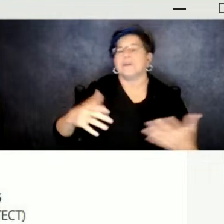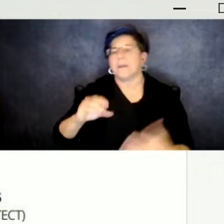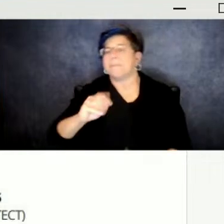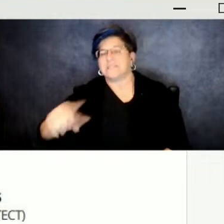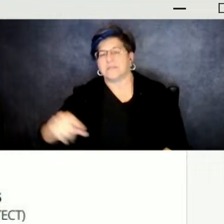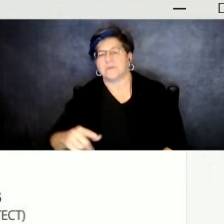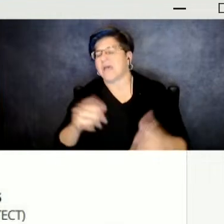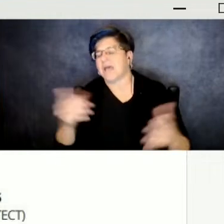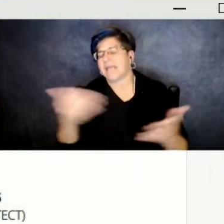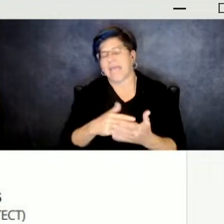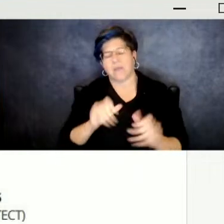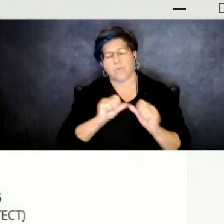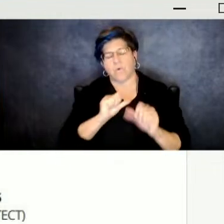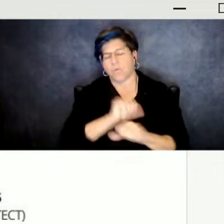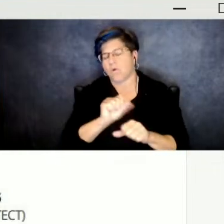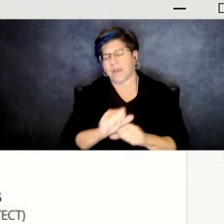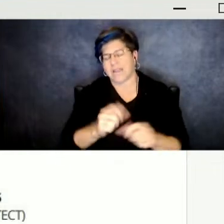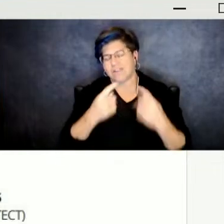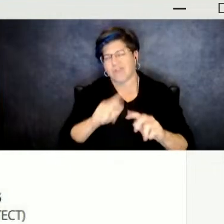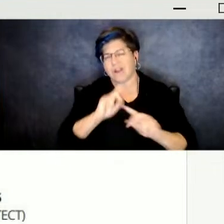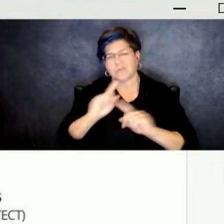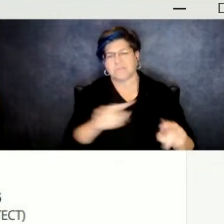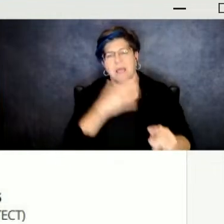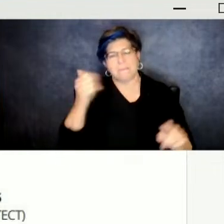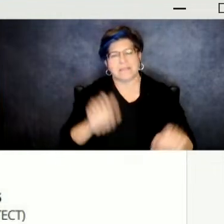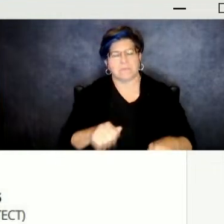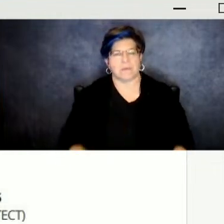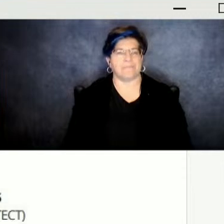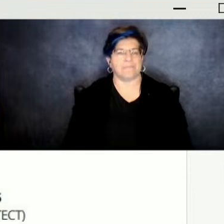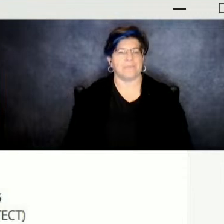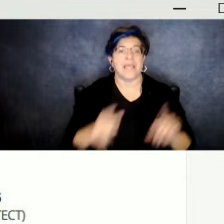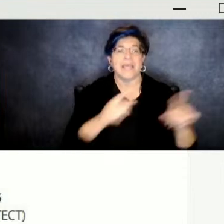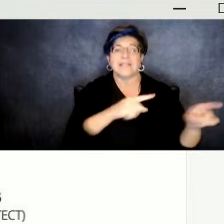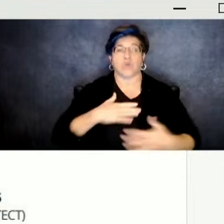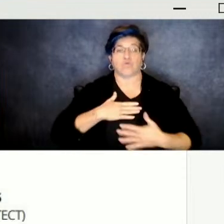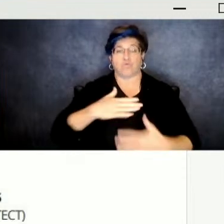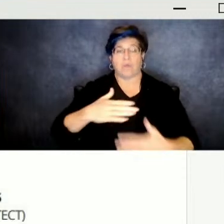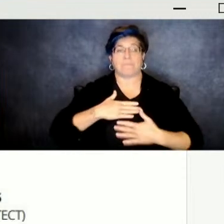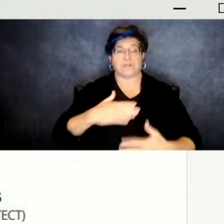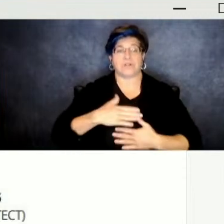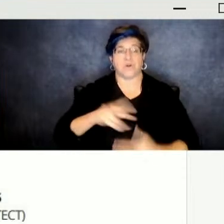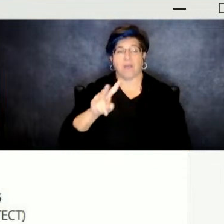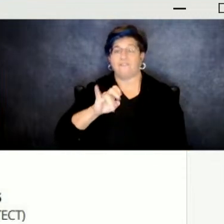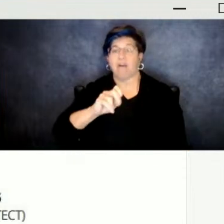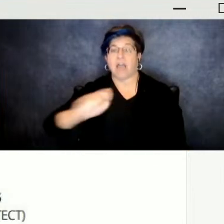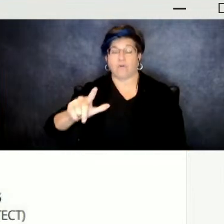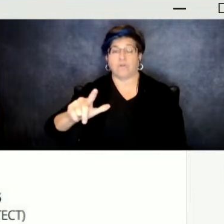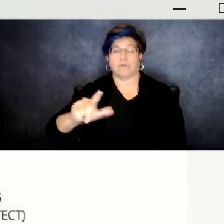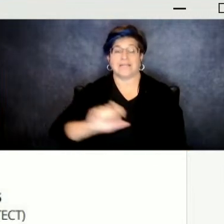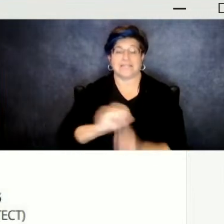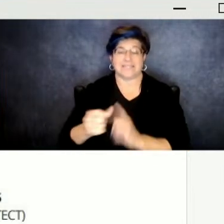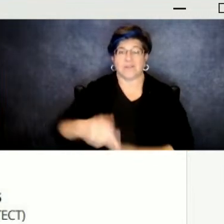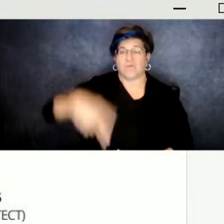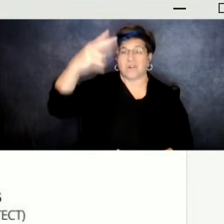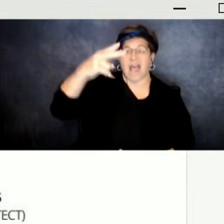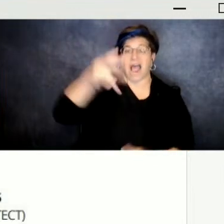AND AGAIN ARE TRYING TO RESPOND AS BEST POSSIBLE. IT IS ALSO A RESPIRATORY VIRAL